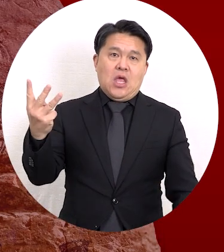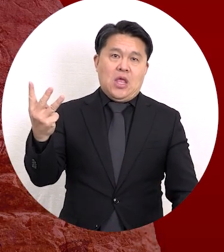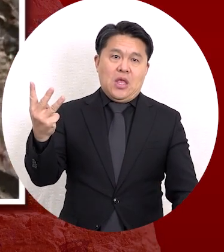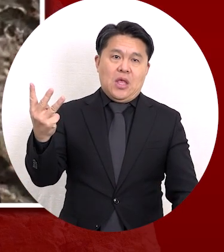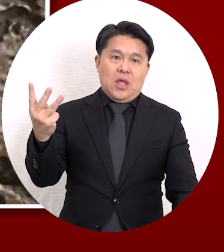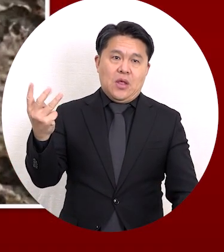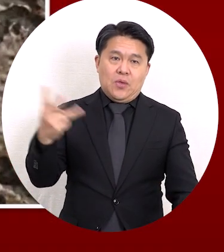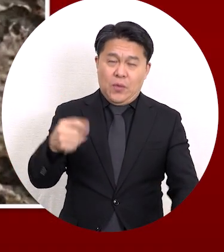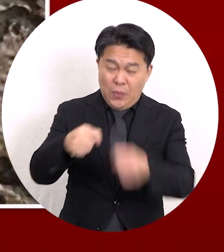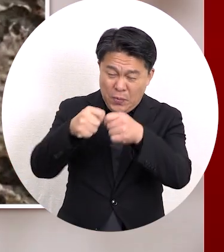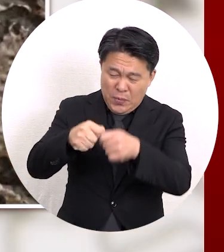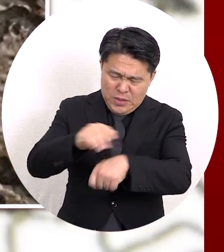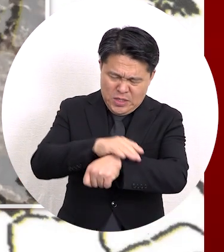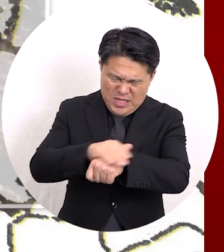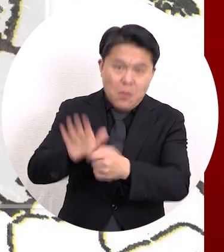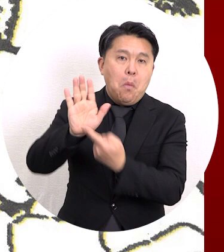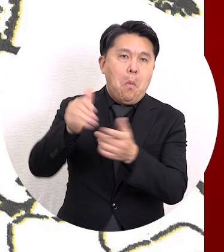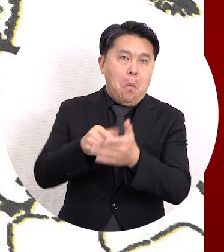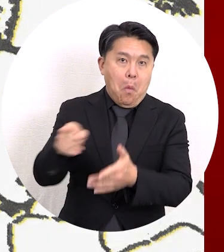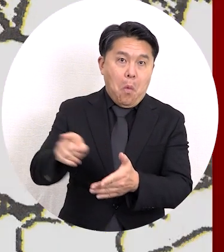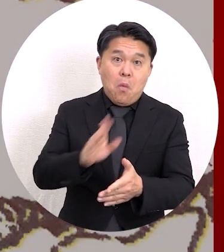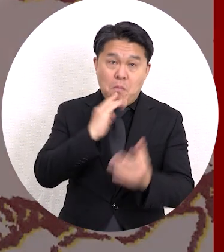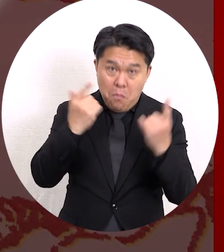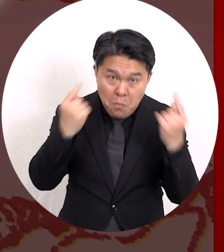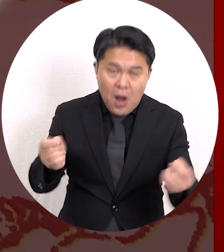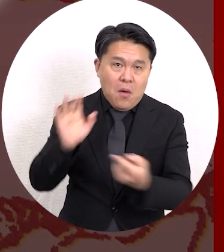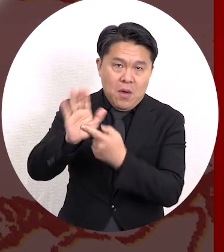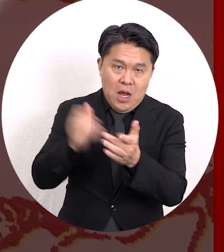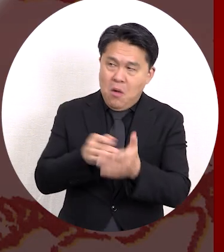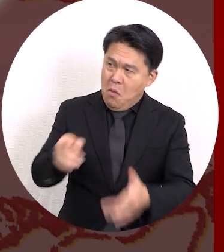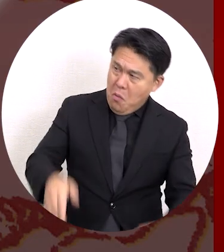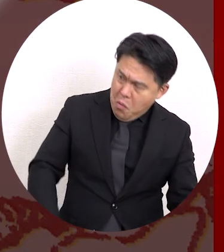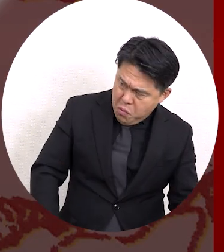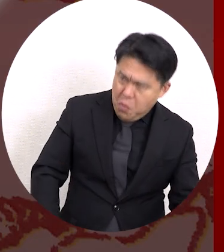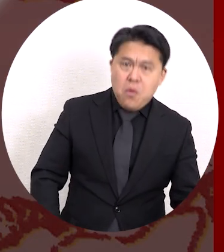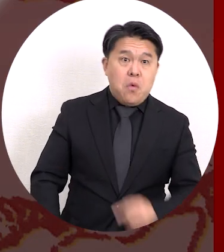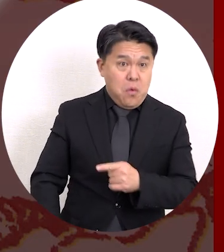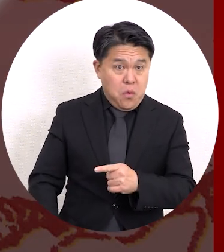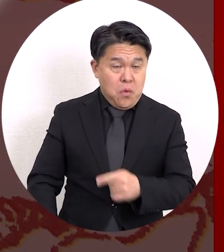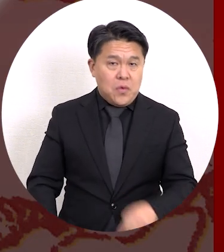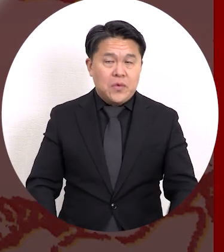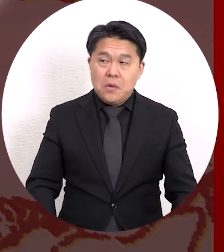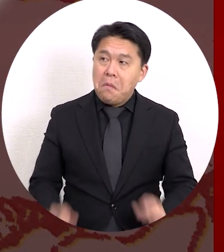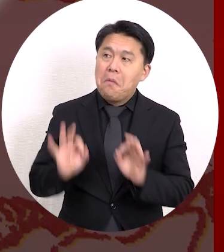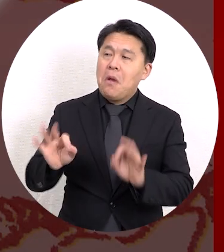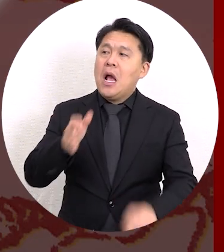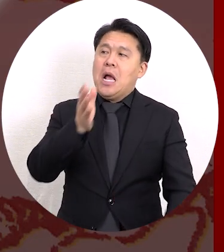and they are depicted in great detail, almost realistically. Looking at that,